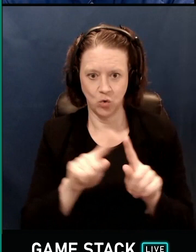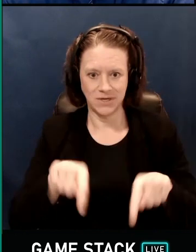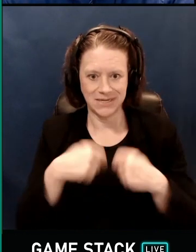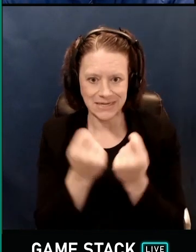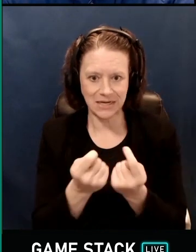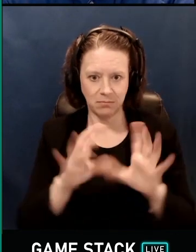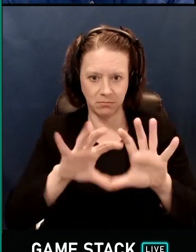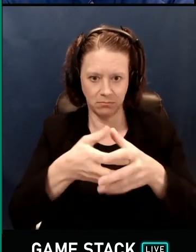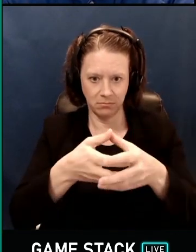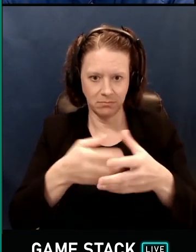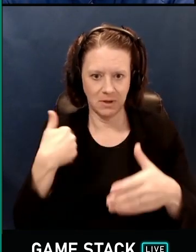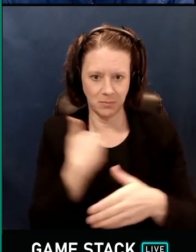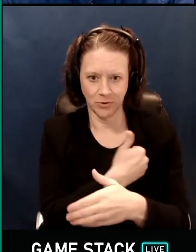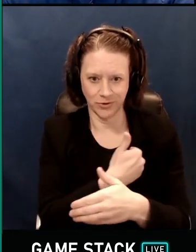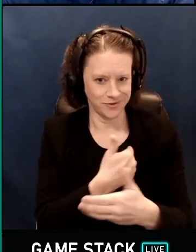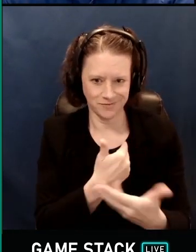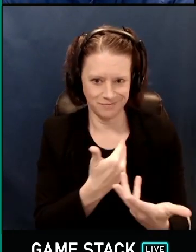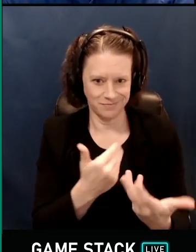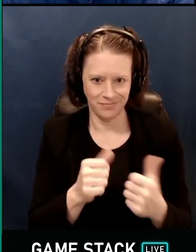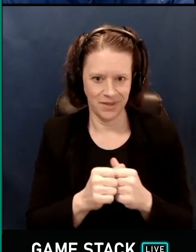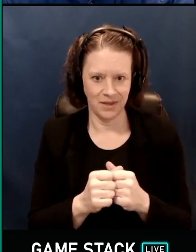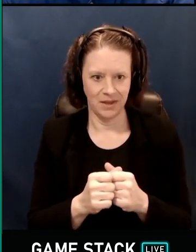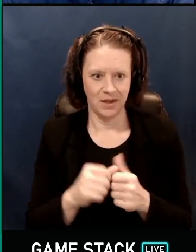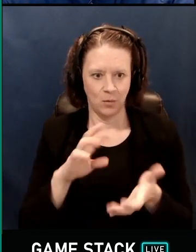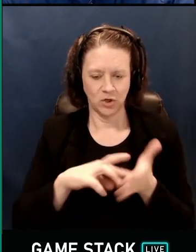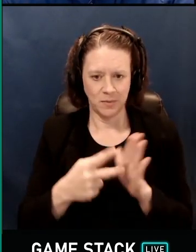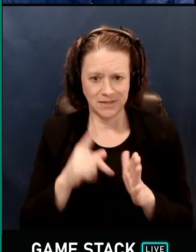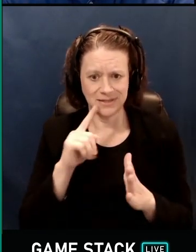Last, it has expensive license costs.